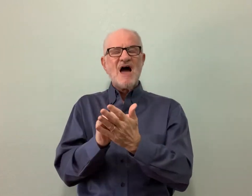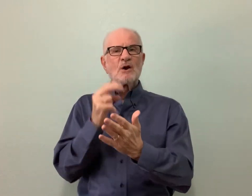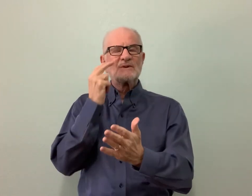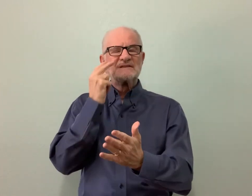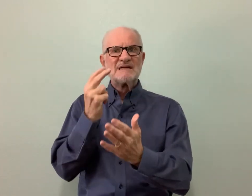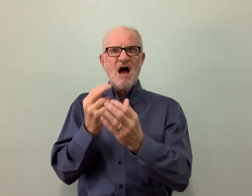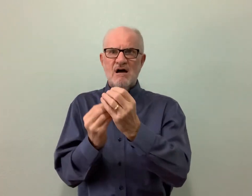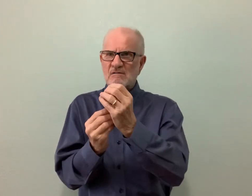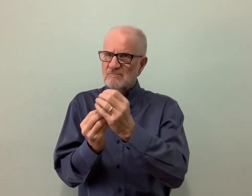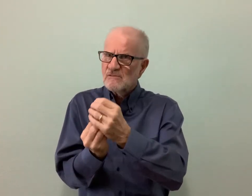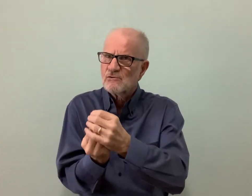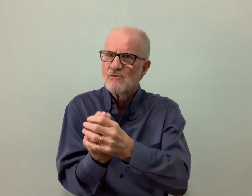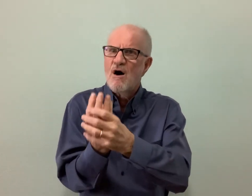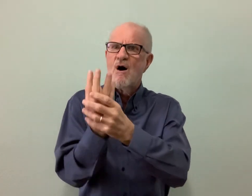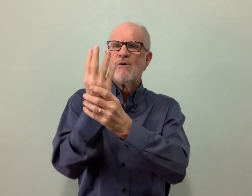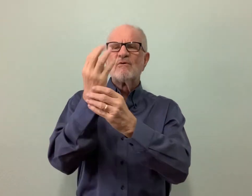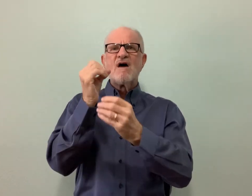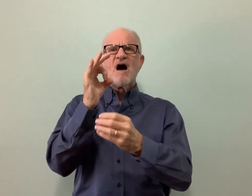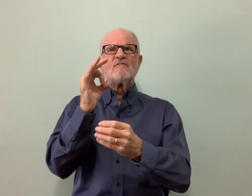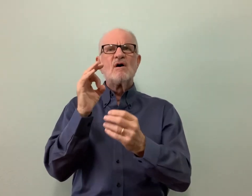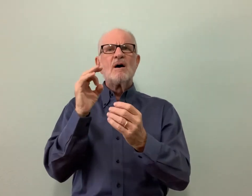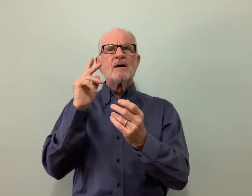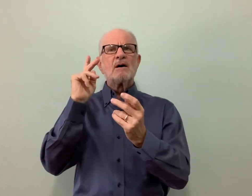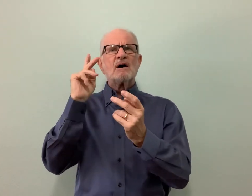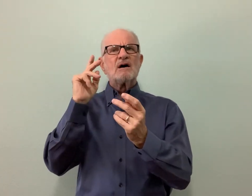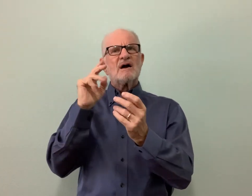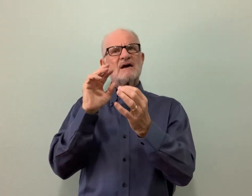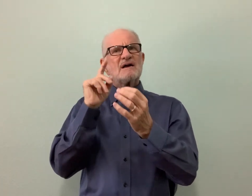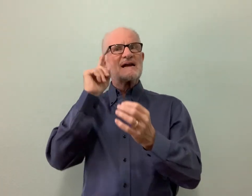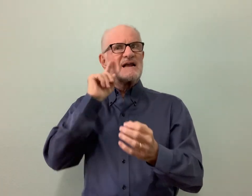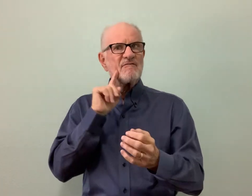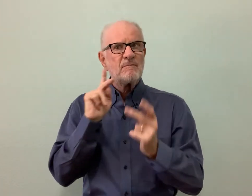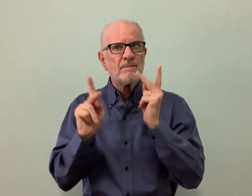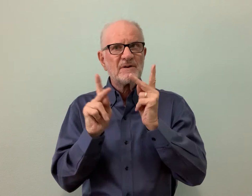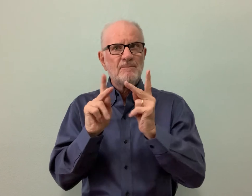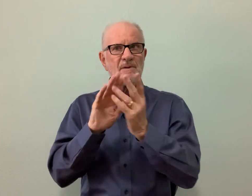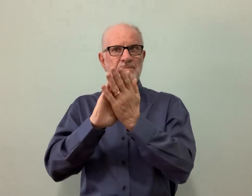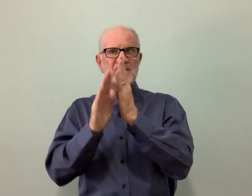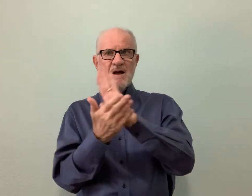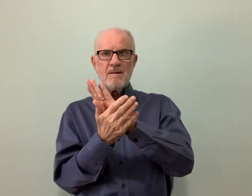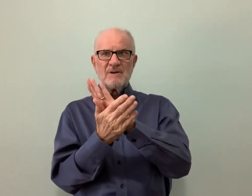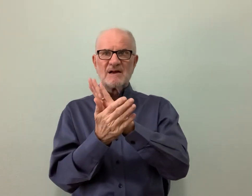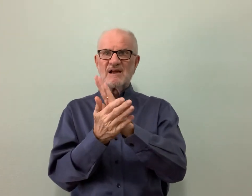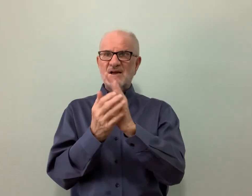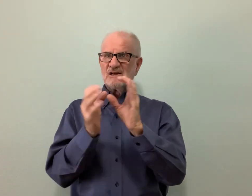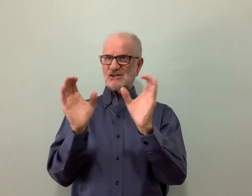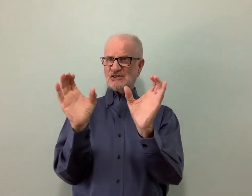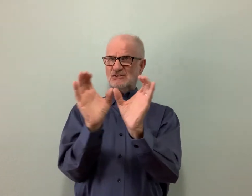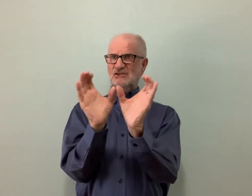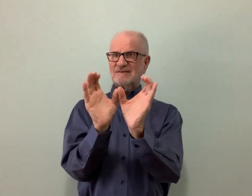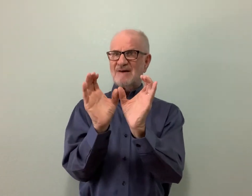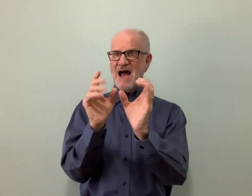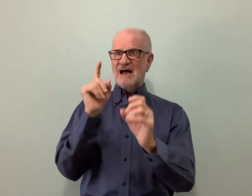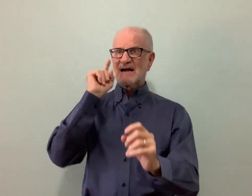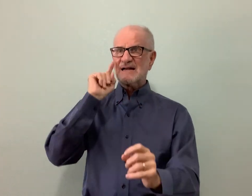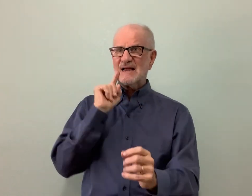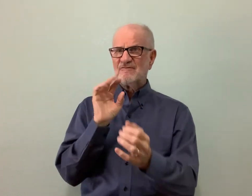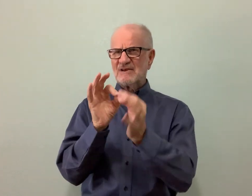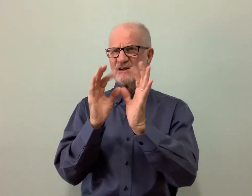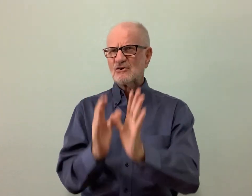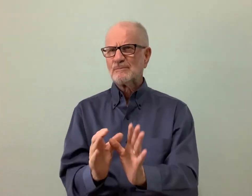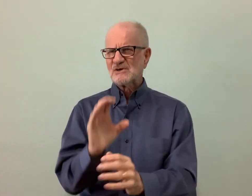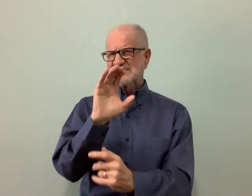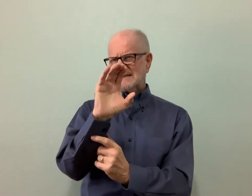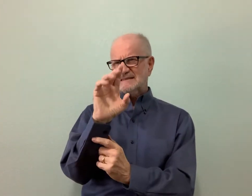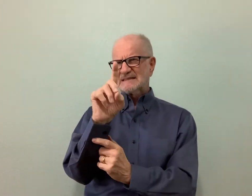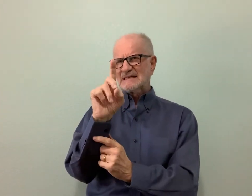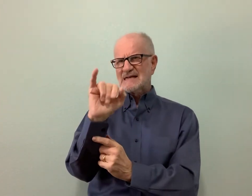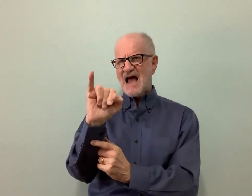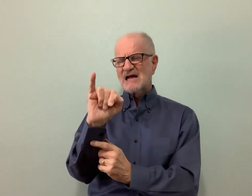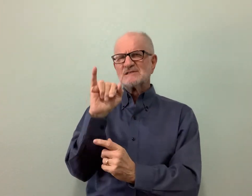that we are seeing a growth in deaf people becoming certified deaf interpreters, or CDIs.